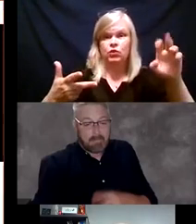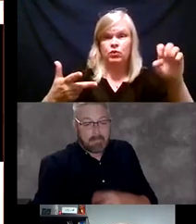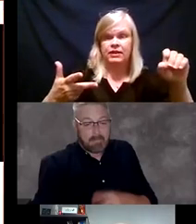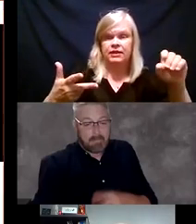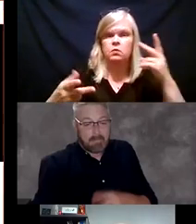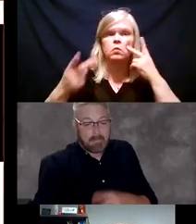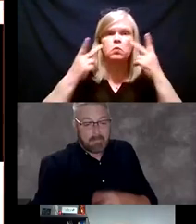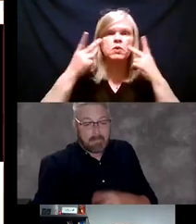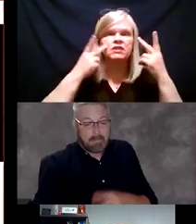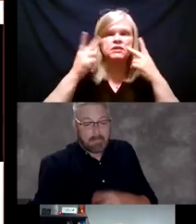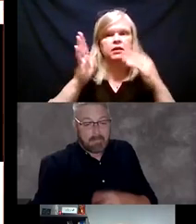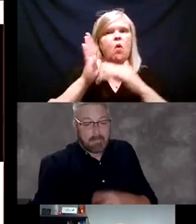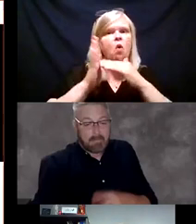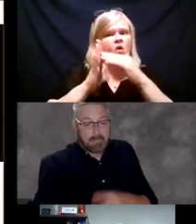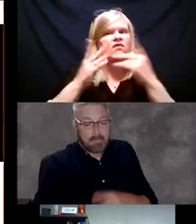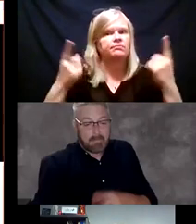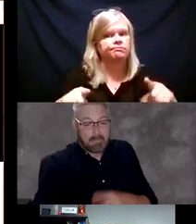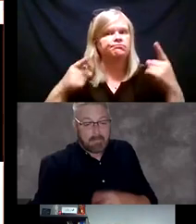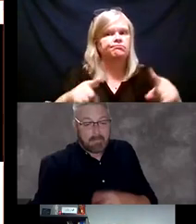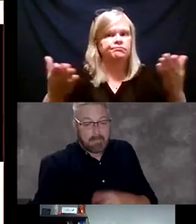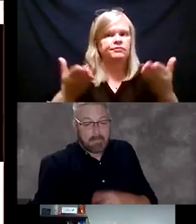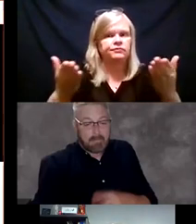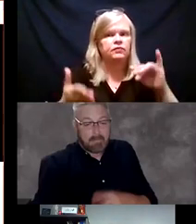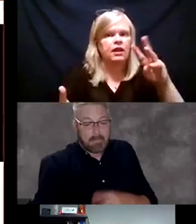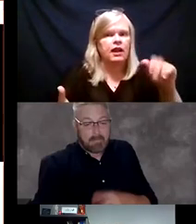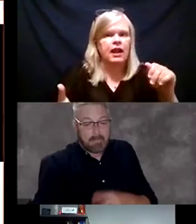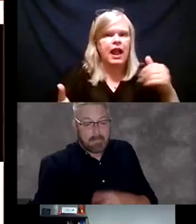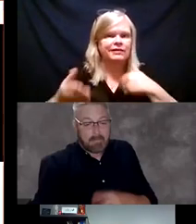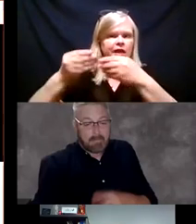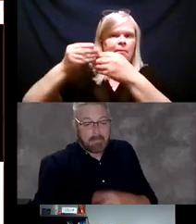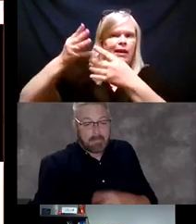MORE OFTEN BECAUSE AS YOU SEE IT HAS MANY DIFFERENT THINGS THAT